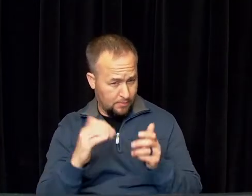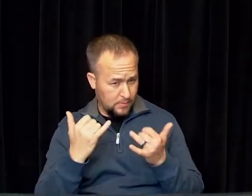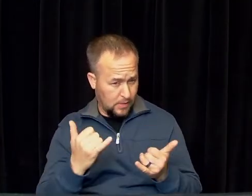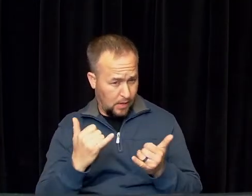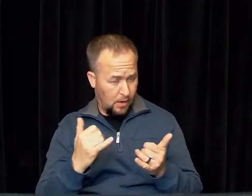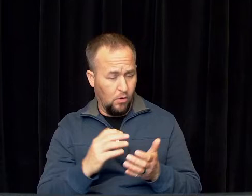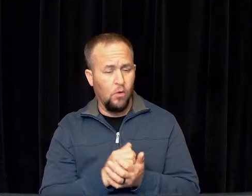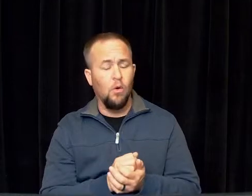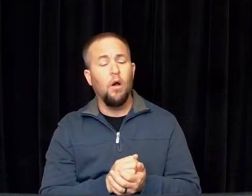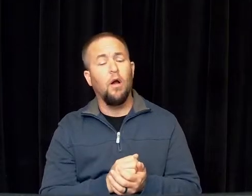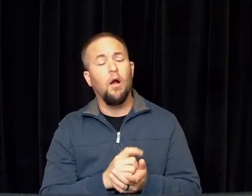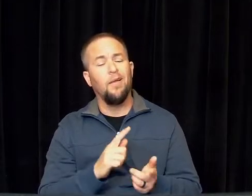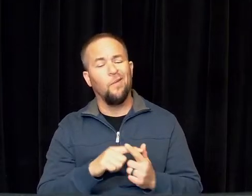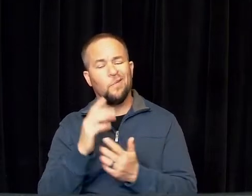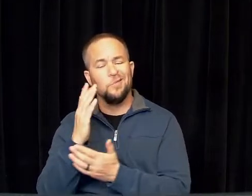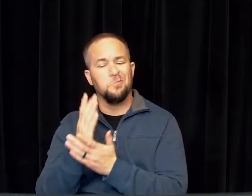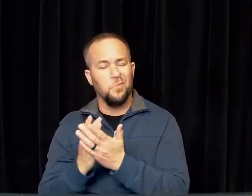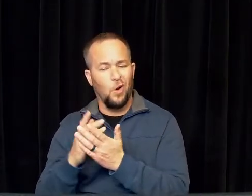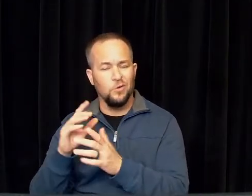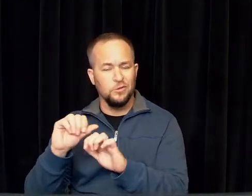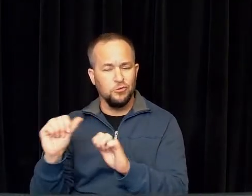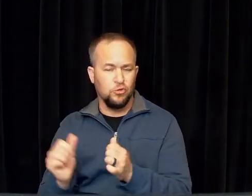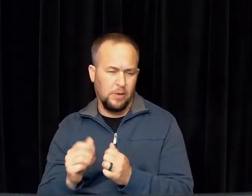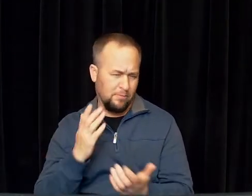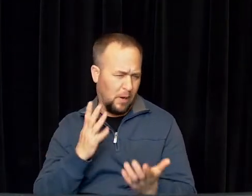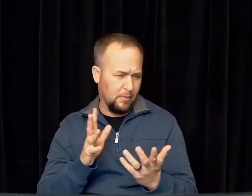and then we have some parts of shapes and they should have probably been grouped better.